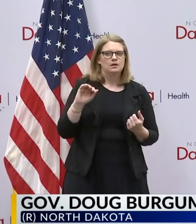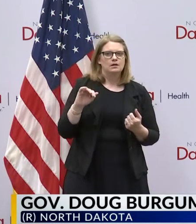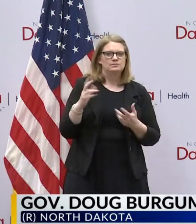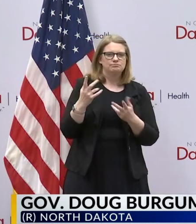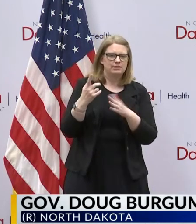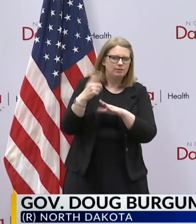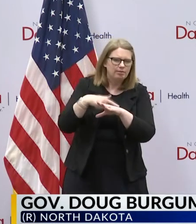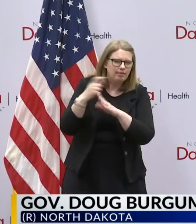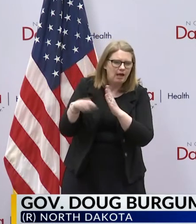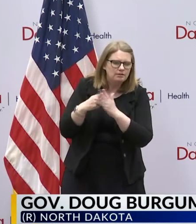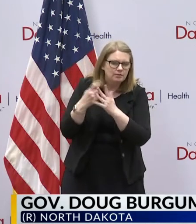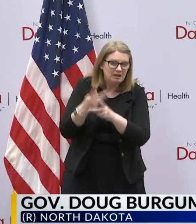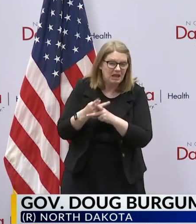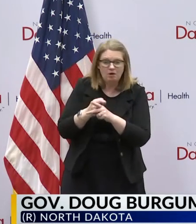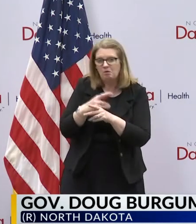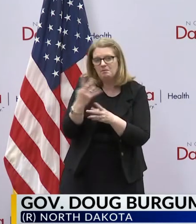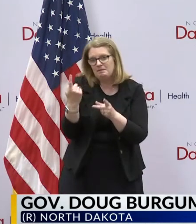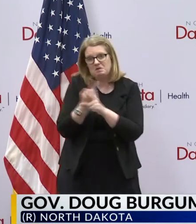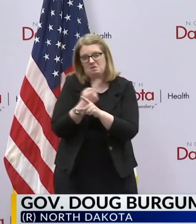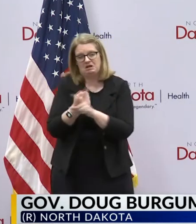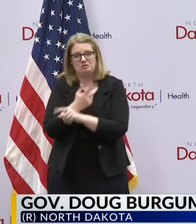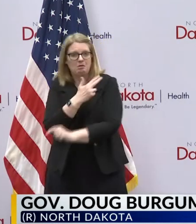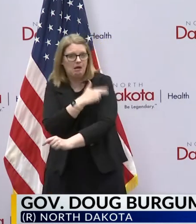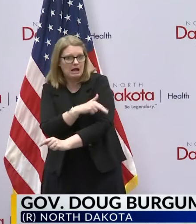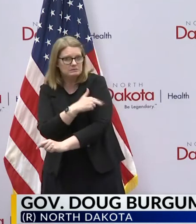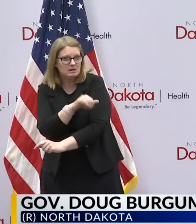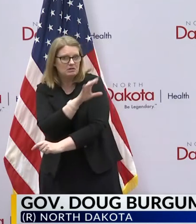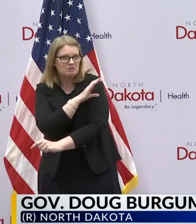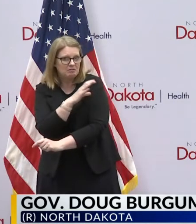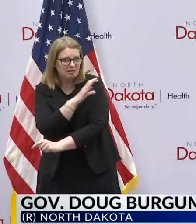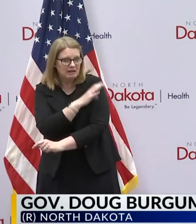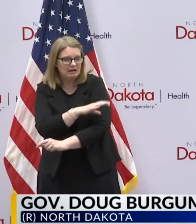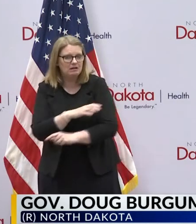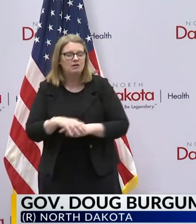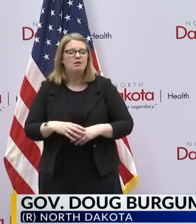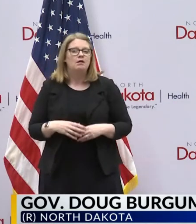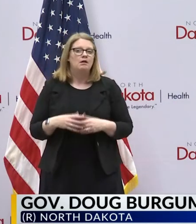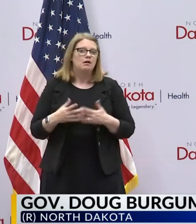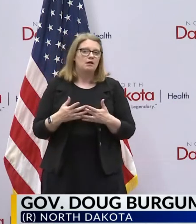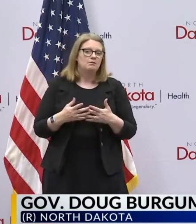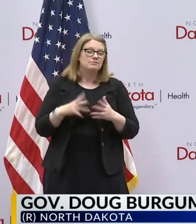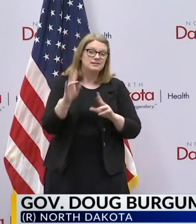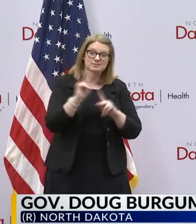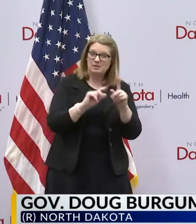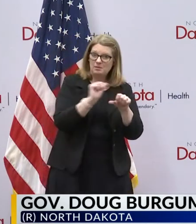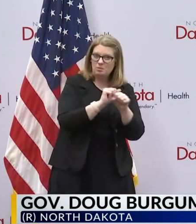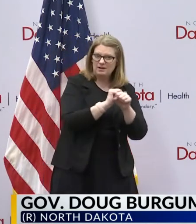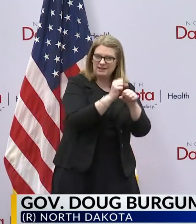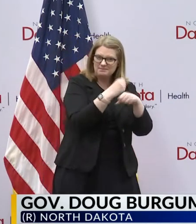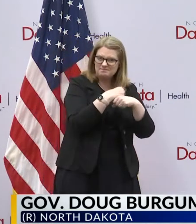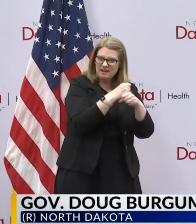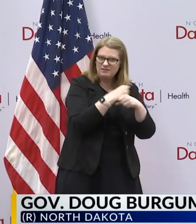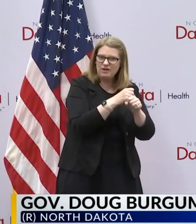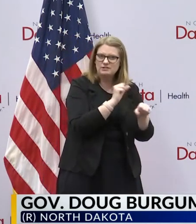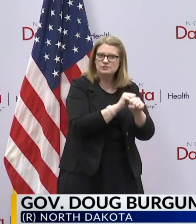STAFF, CLEANING STAFF, CNA-LEVEL POSITIONS WITHIN LONG-TERM CARE, OR IN REGULAR MEDICAL CARE, WHEN